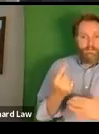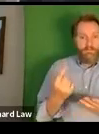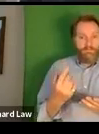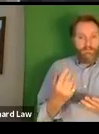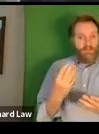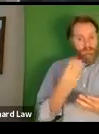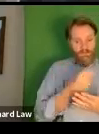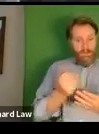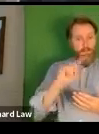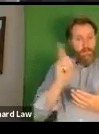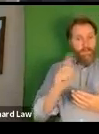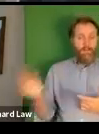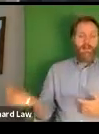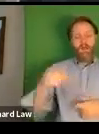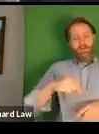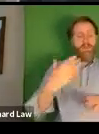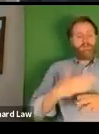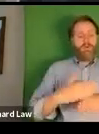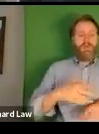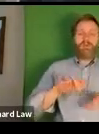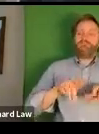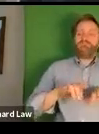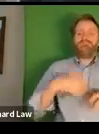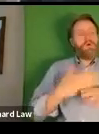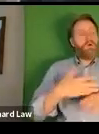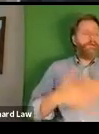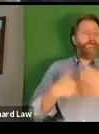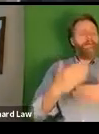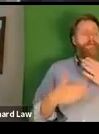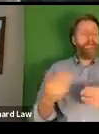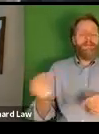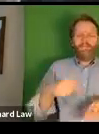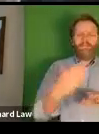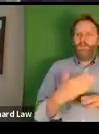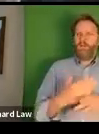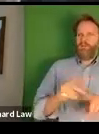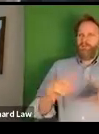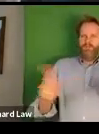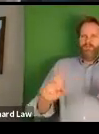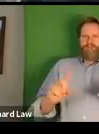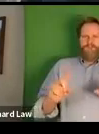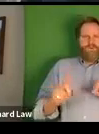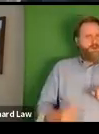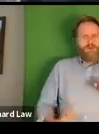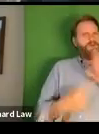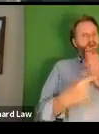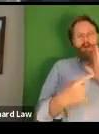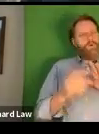worker work who have been brought into offices and when it's been highlighted